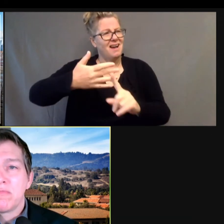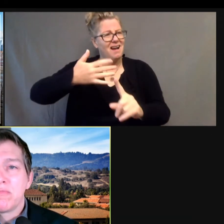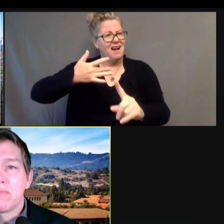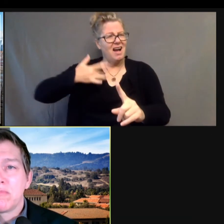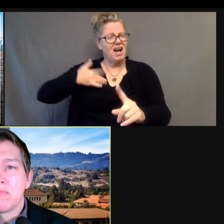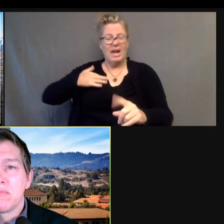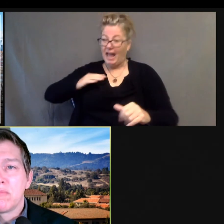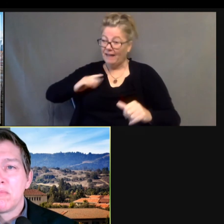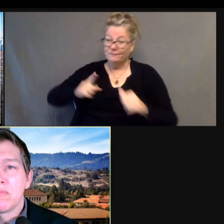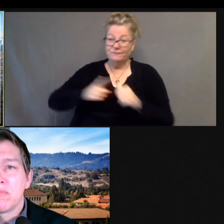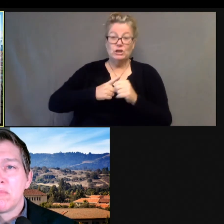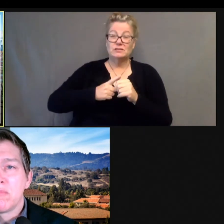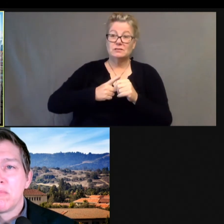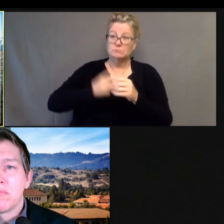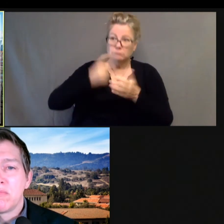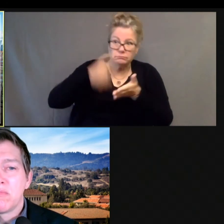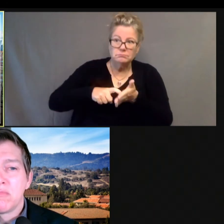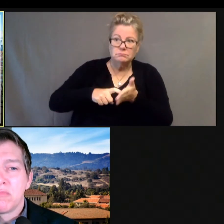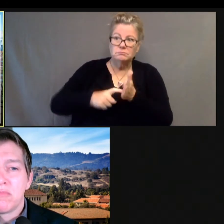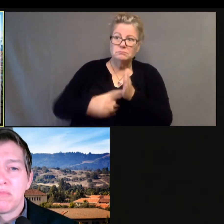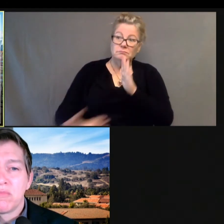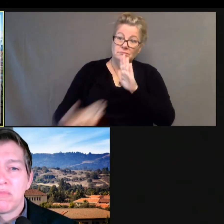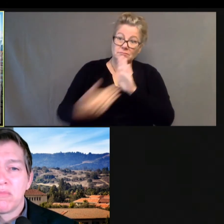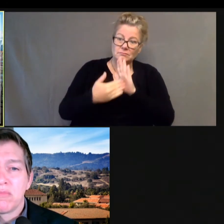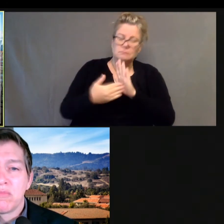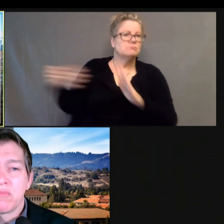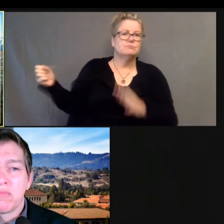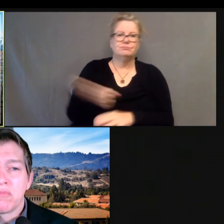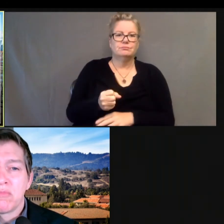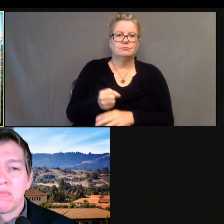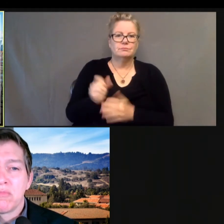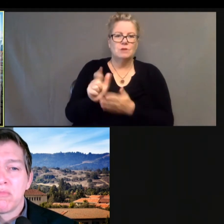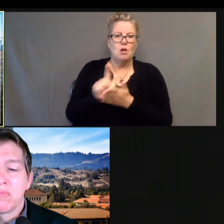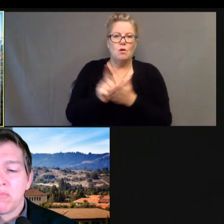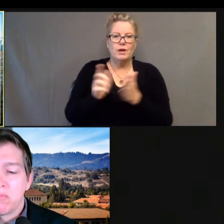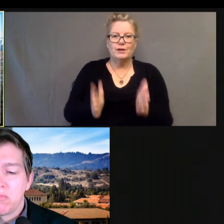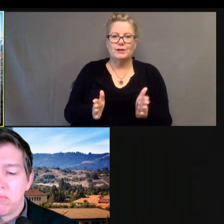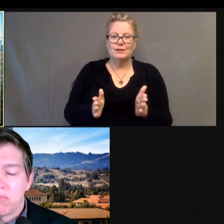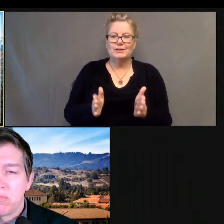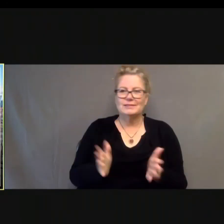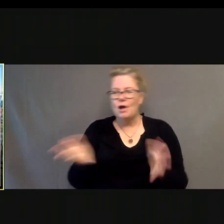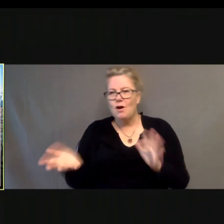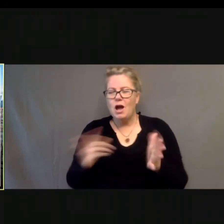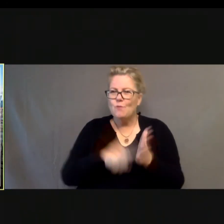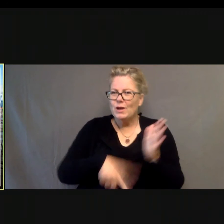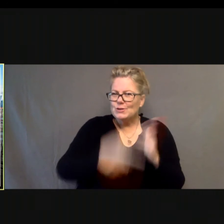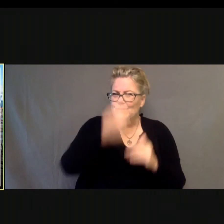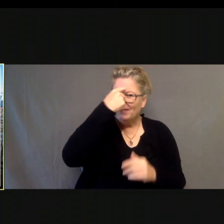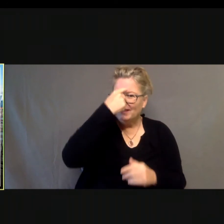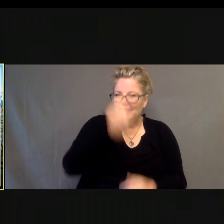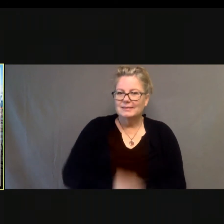You know, it really depends. A lot of people have had success for example, coming to our